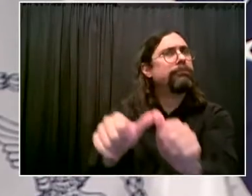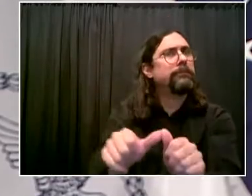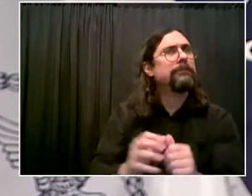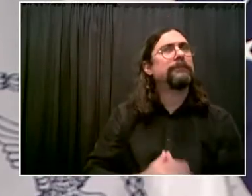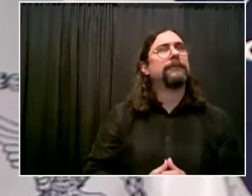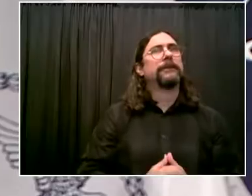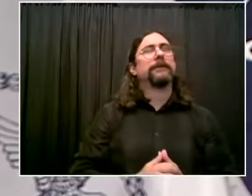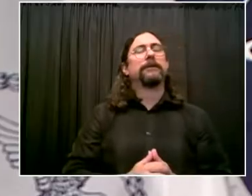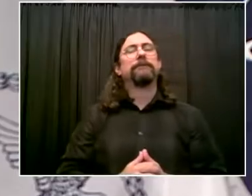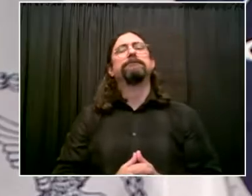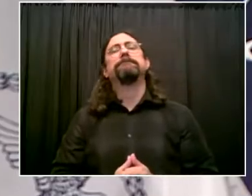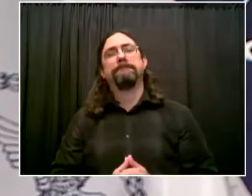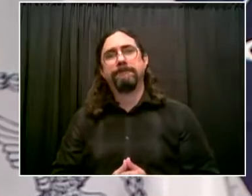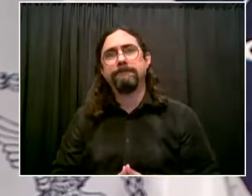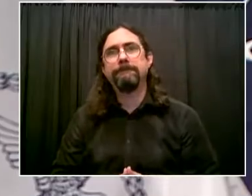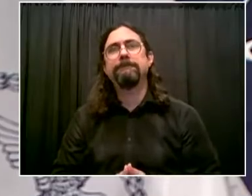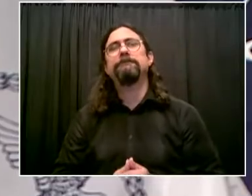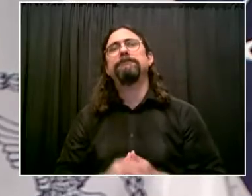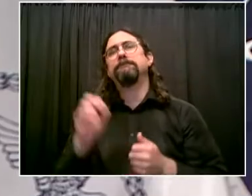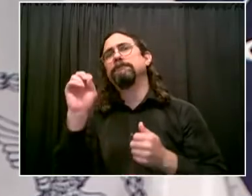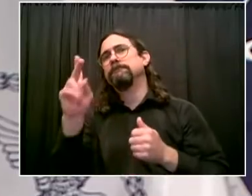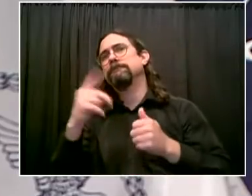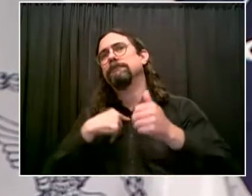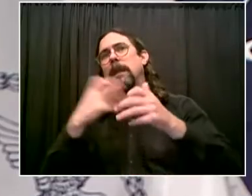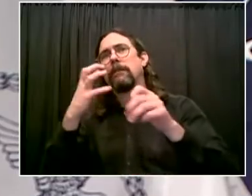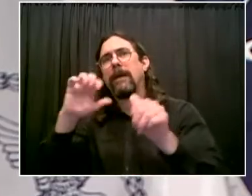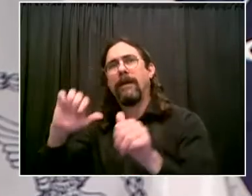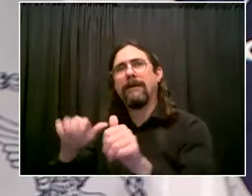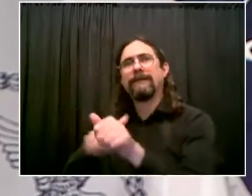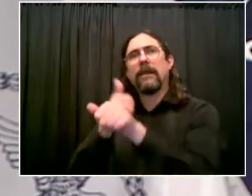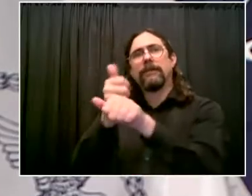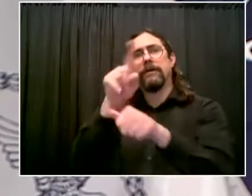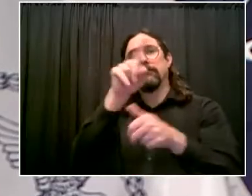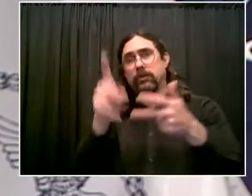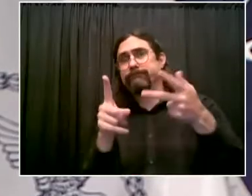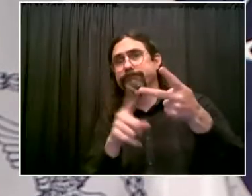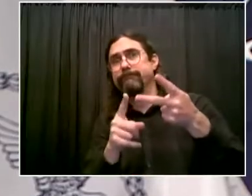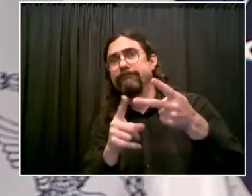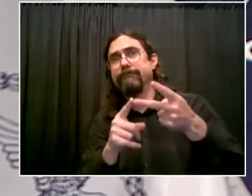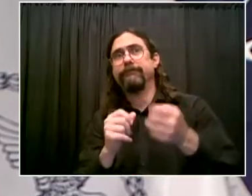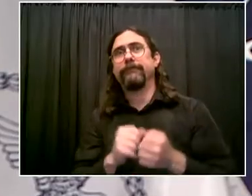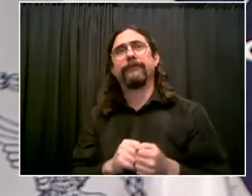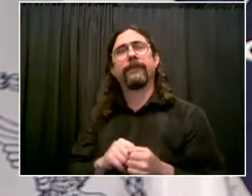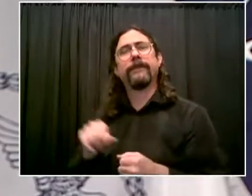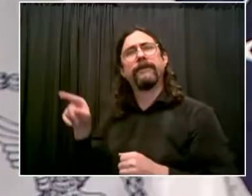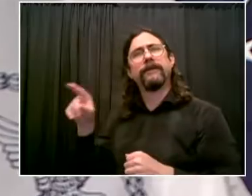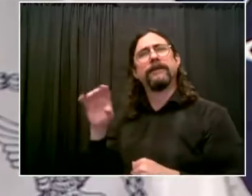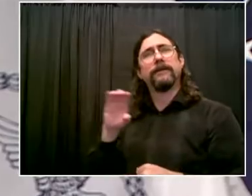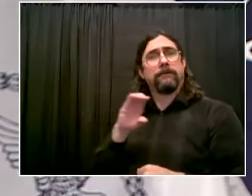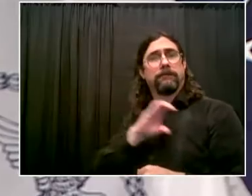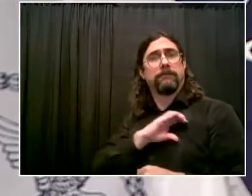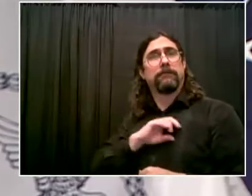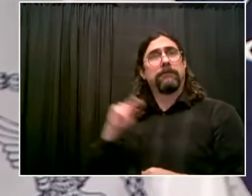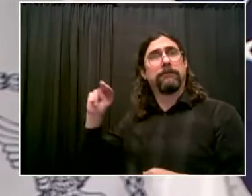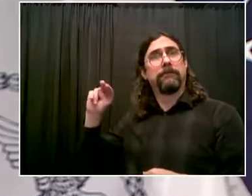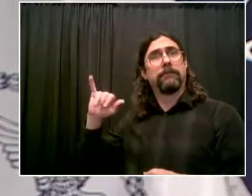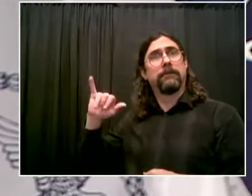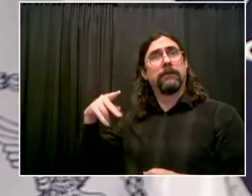GOING. GO AHEAD STEVE. Reporter: TO FOLLOW UP ON ONE OF THE EARLIER IPONTS, DO YOU